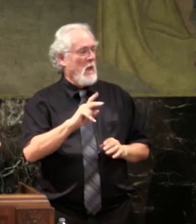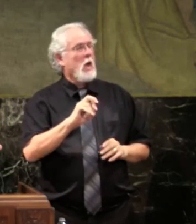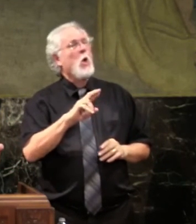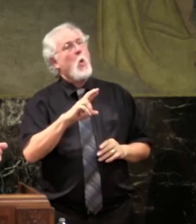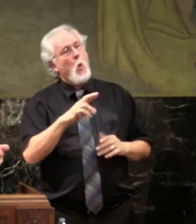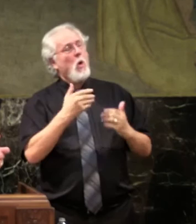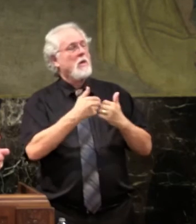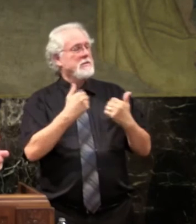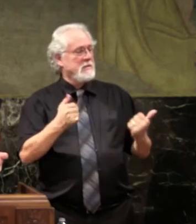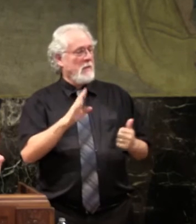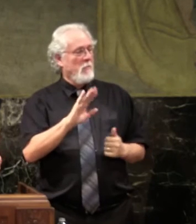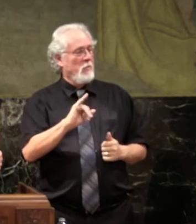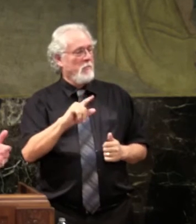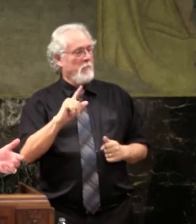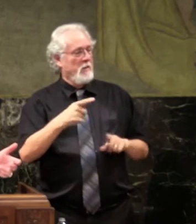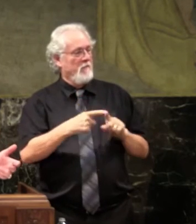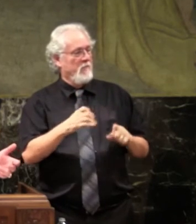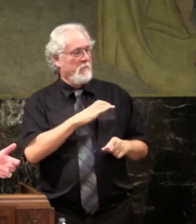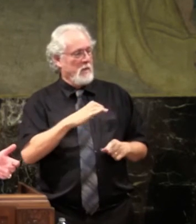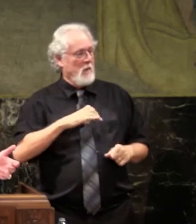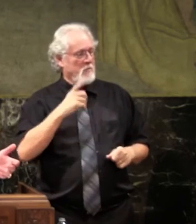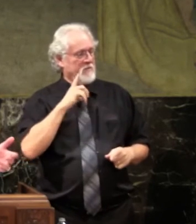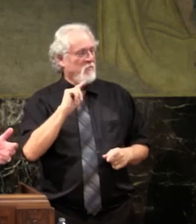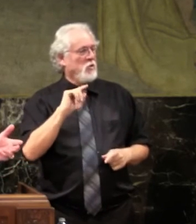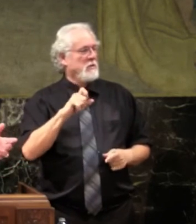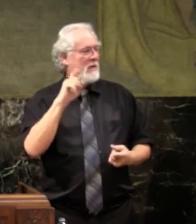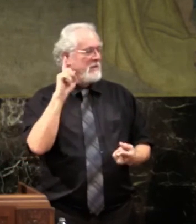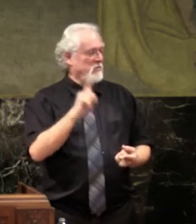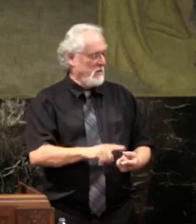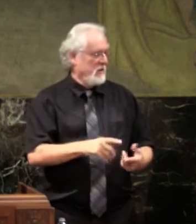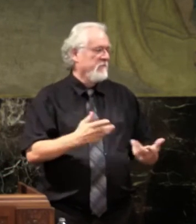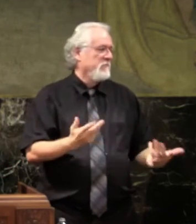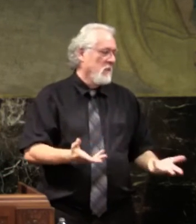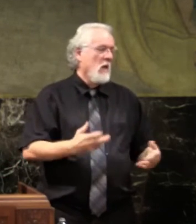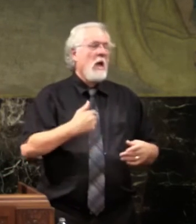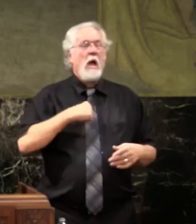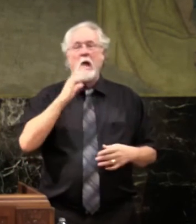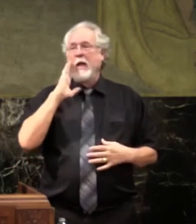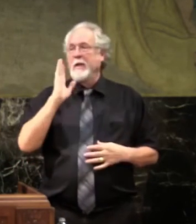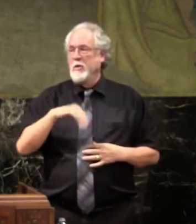building Congress for tax relief for example and I know that before he left